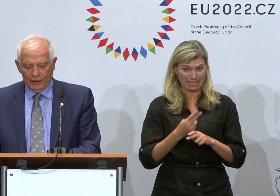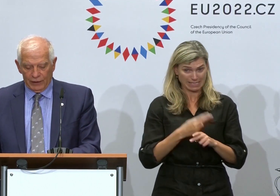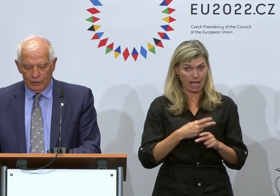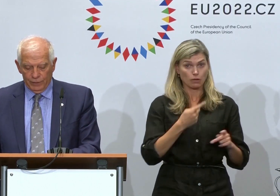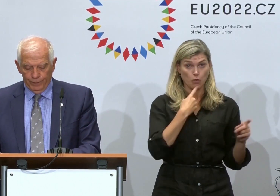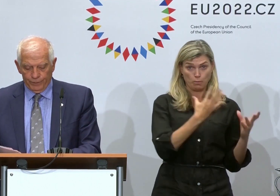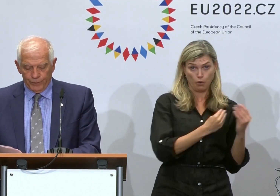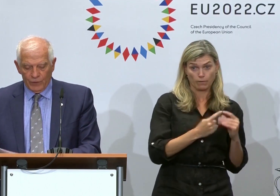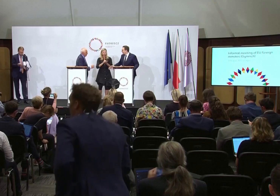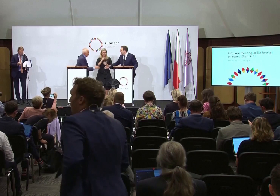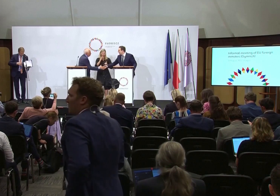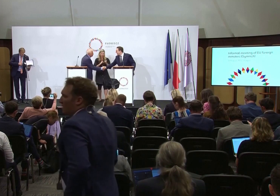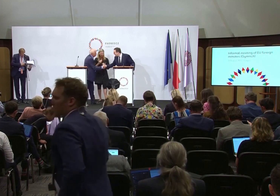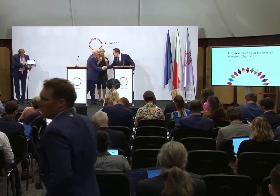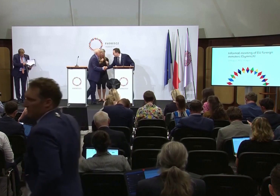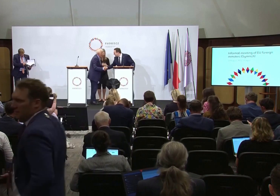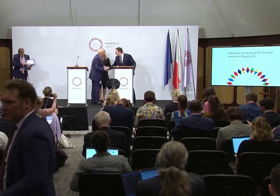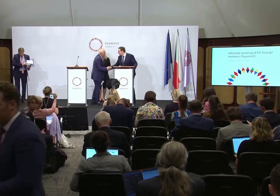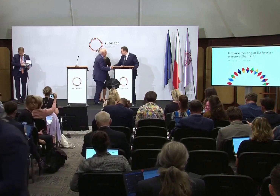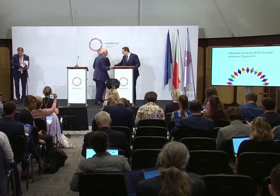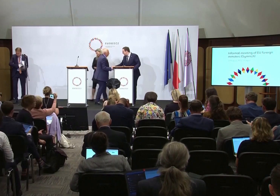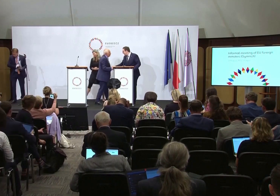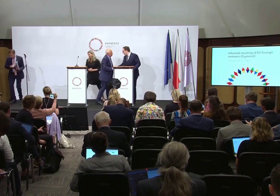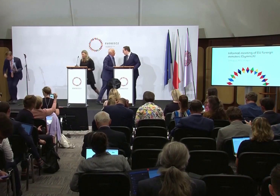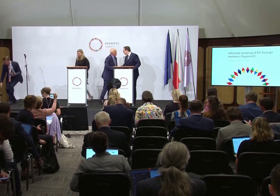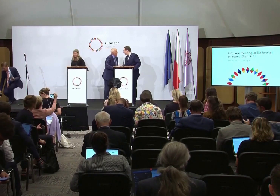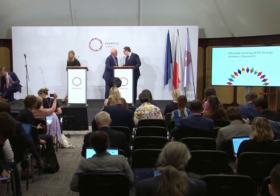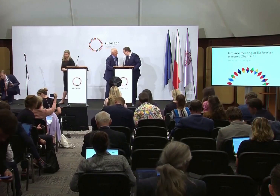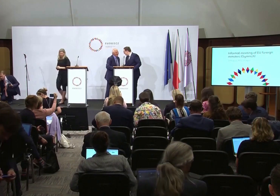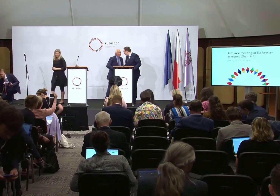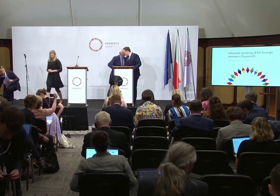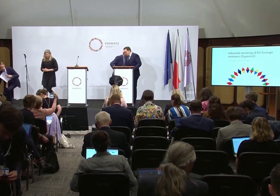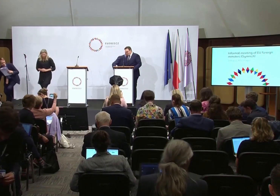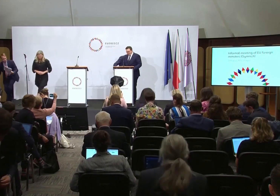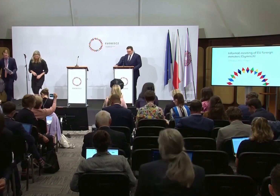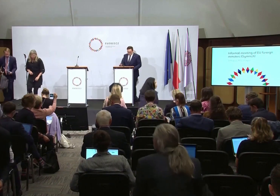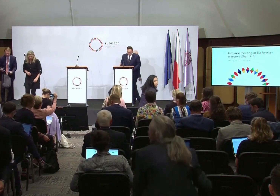to my text." While the EU Foreign Policy Chief’s comments contradict the statement by Iran’s Foreign